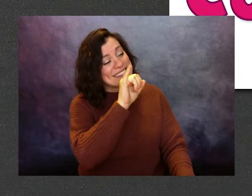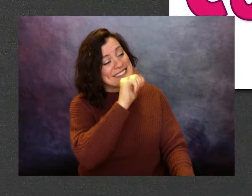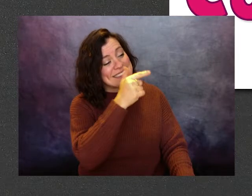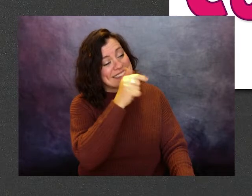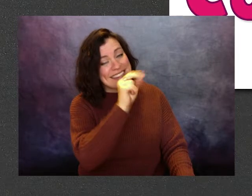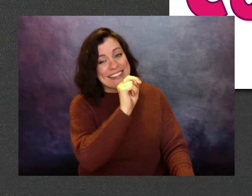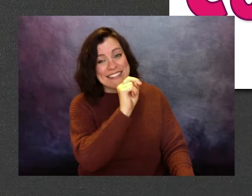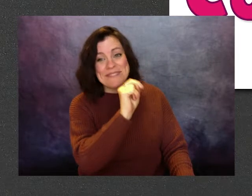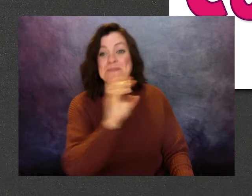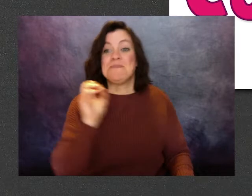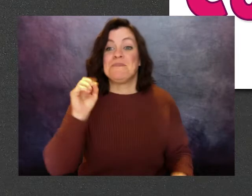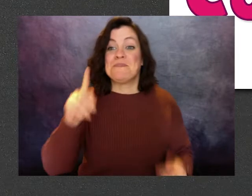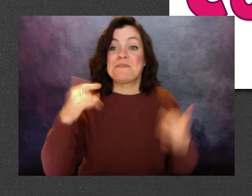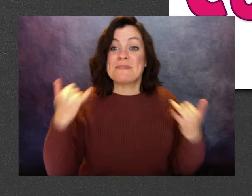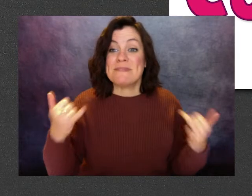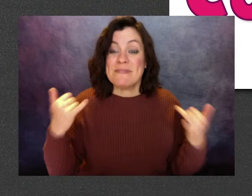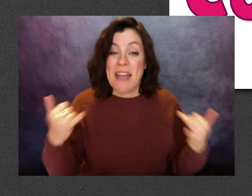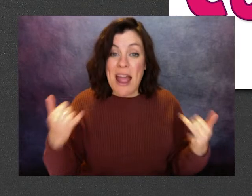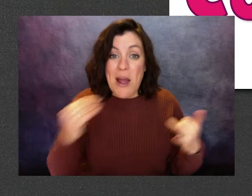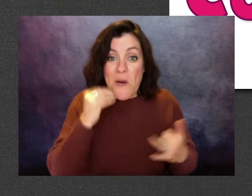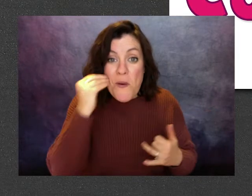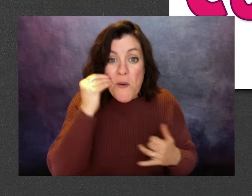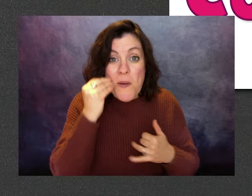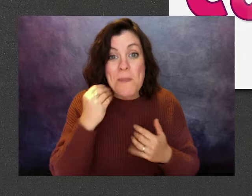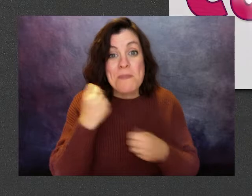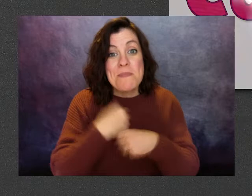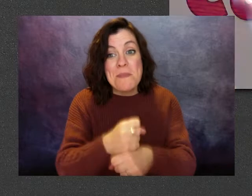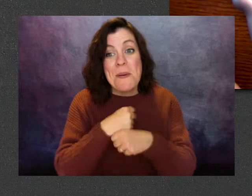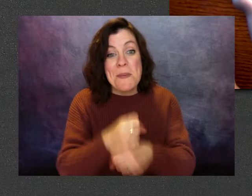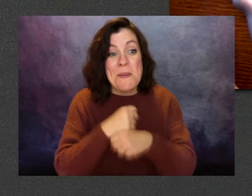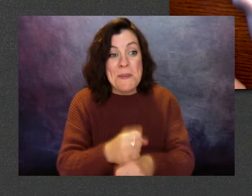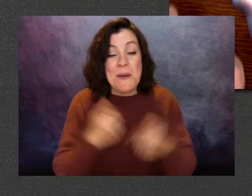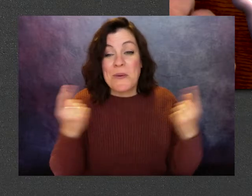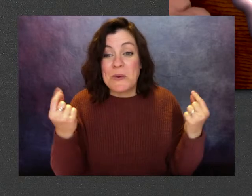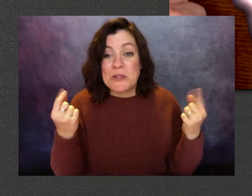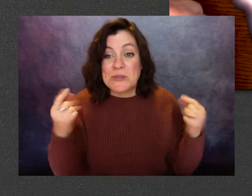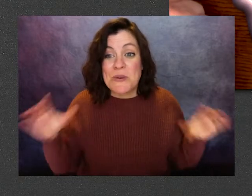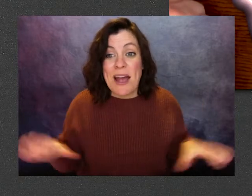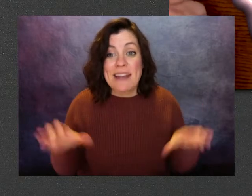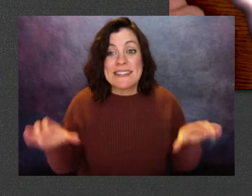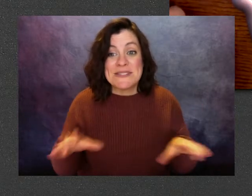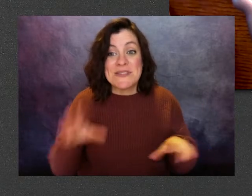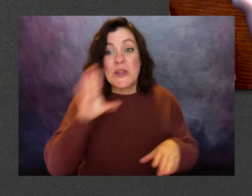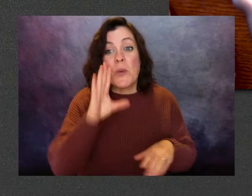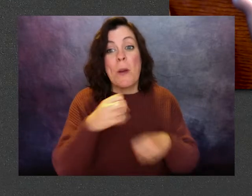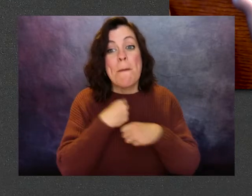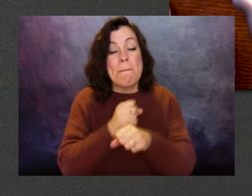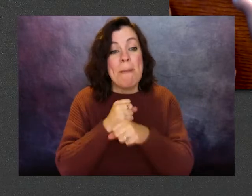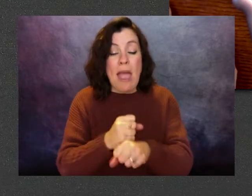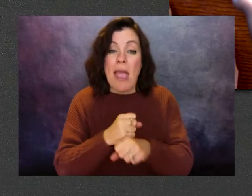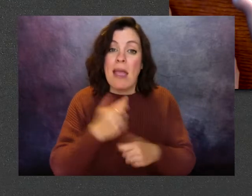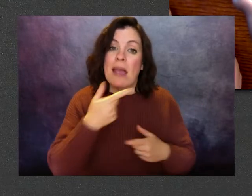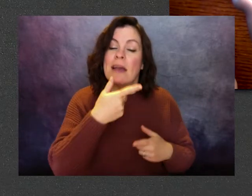For our at home activity today, we are going to make, pretend X-rays.